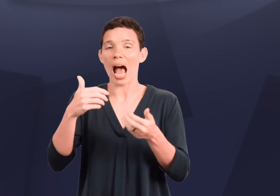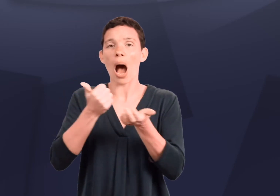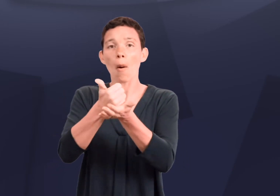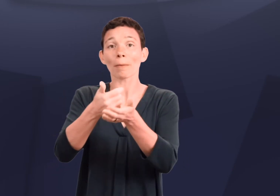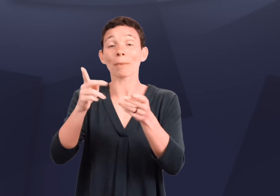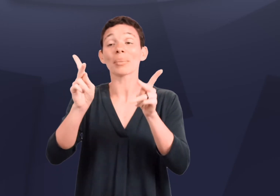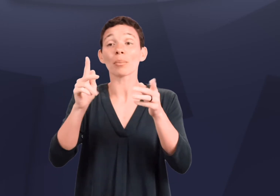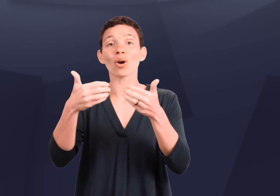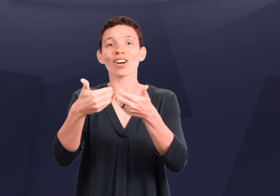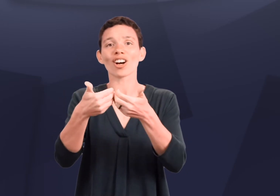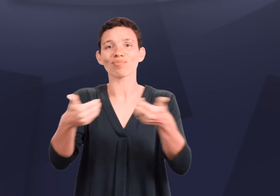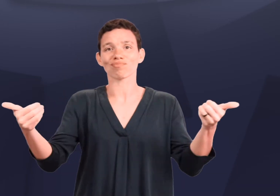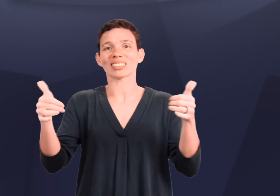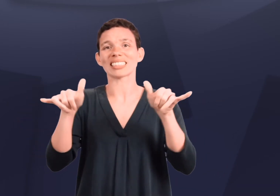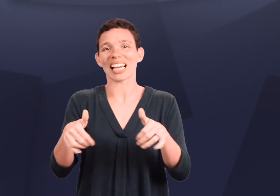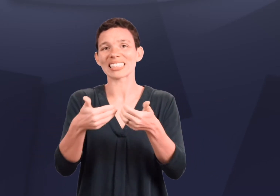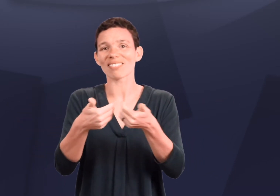because prejudice keeps people divided.